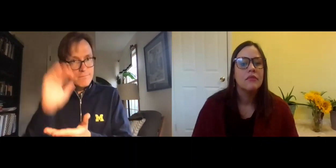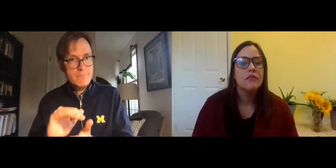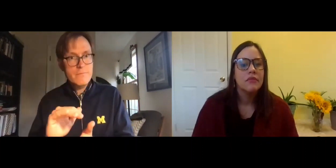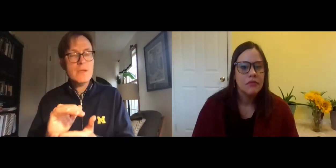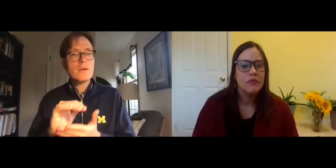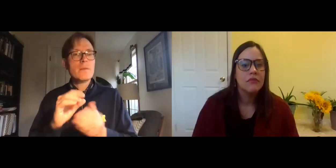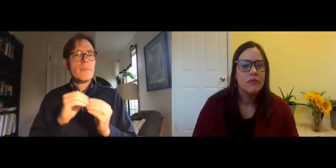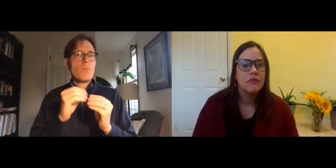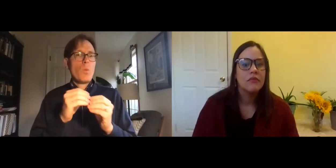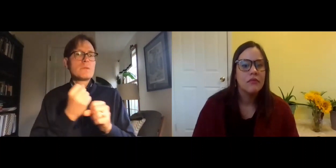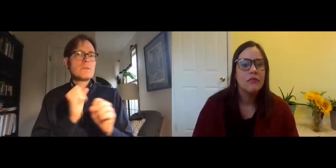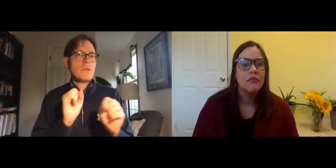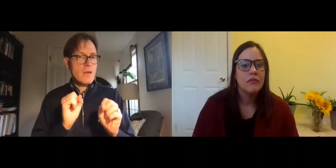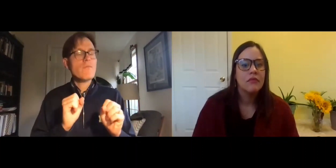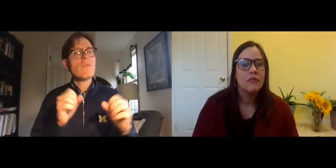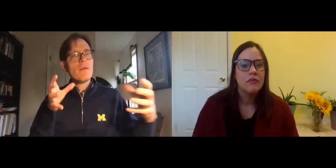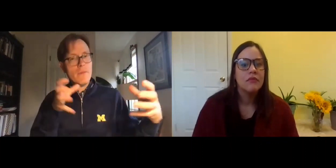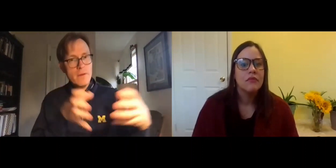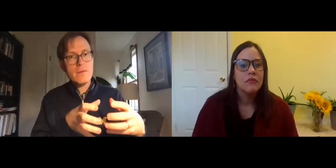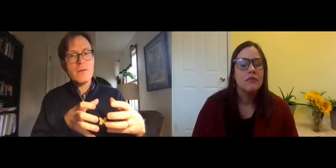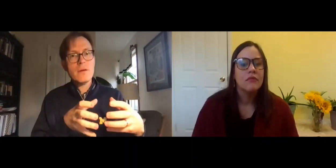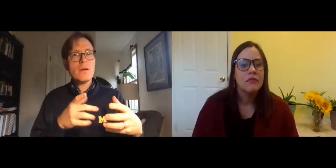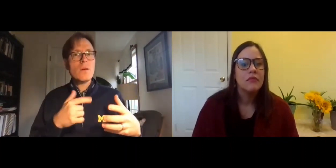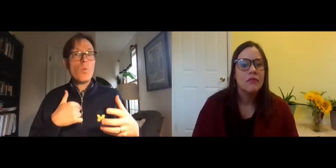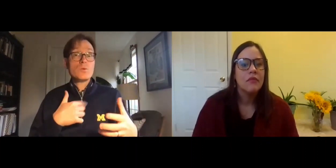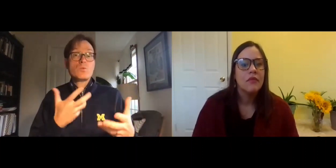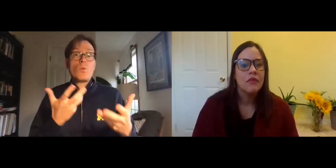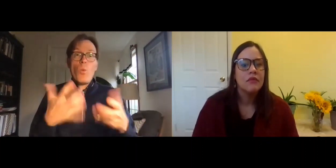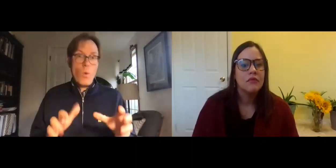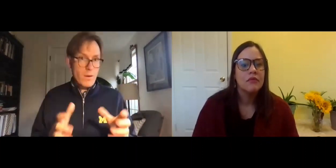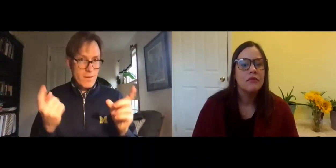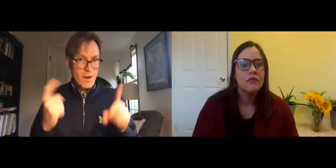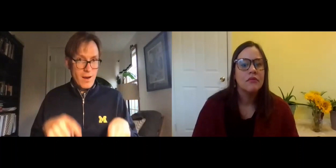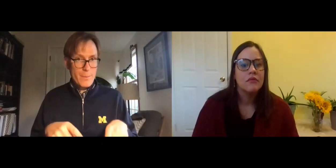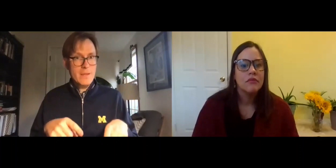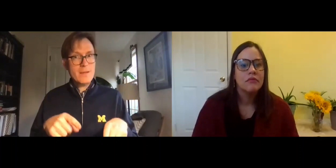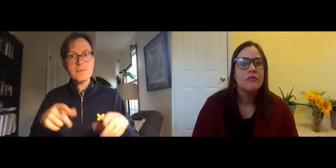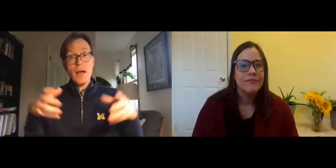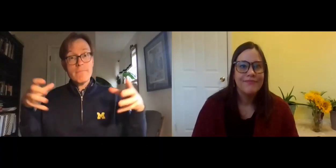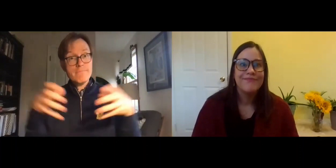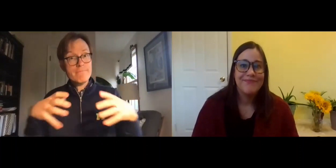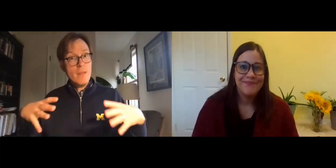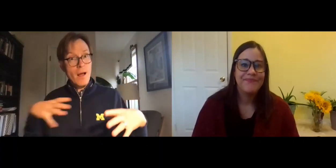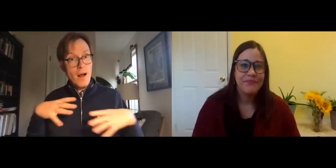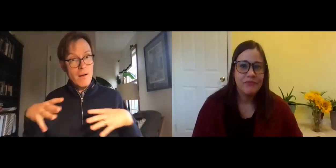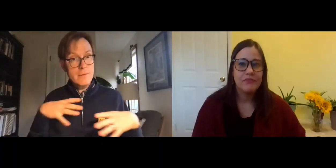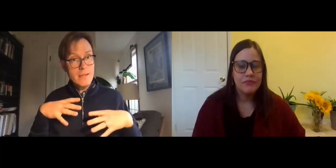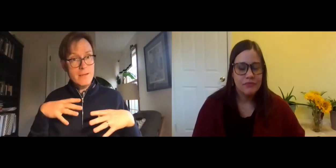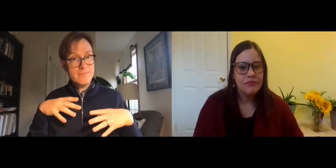Those decisions are going to help us keep the COVID-19 numbers down and help us keep our holidays more safe.